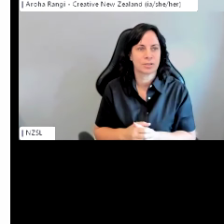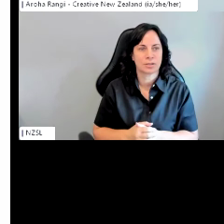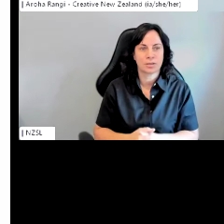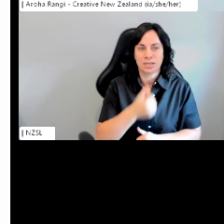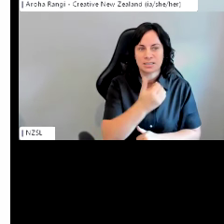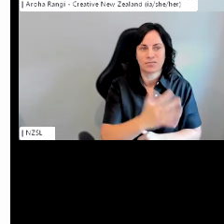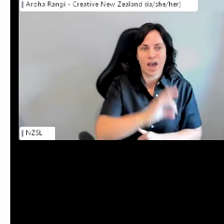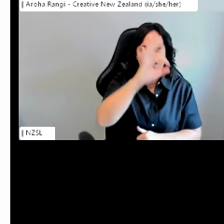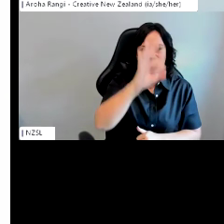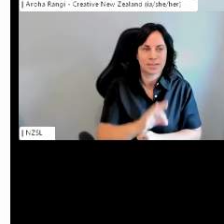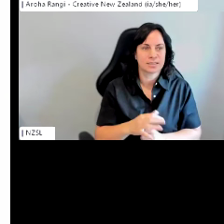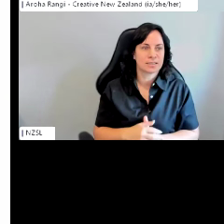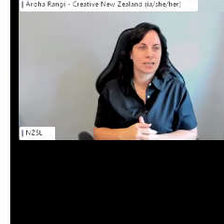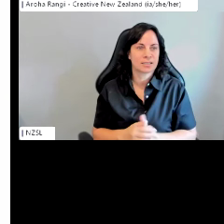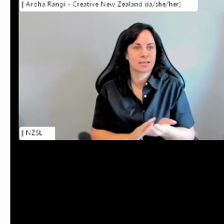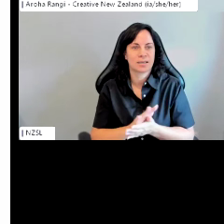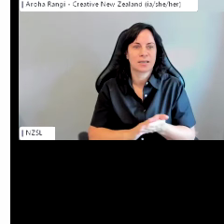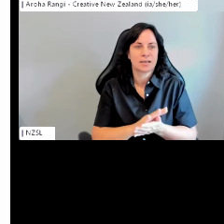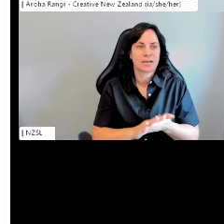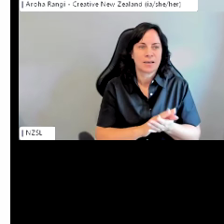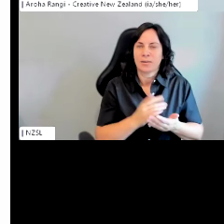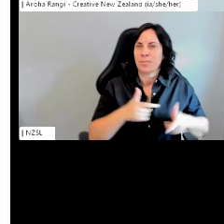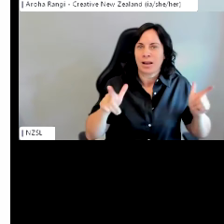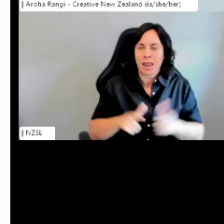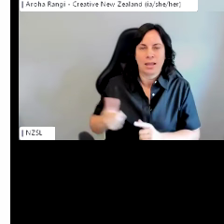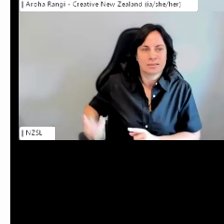increased living costs mean I've got less disposal income, so they're going to be more deliberate.